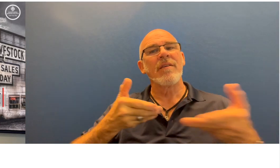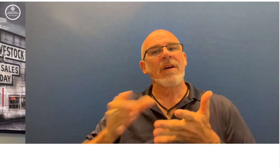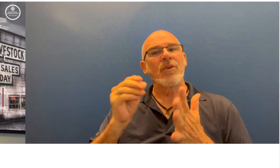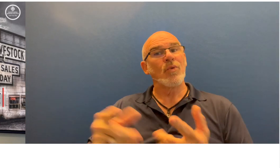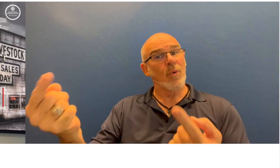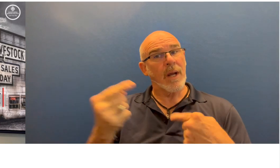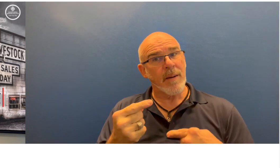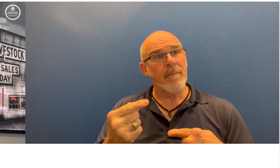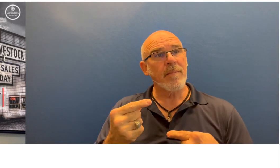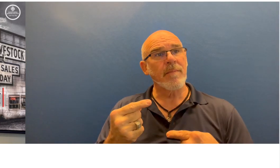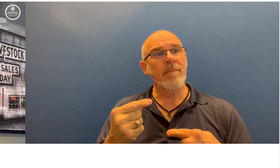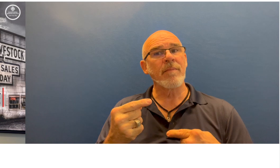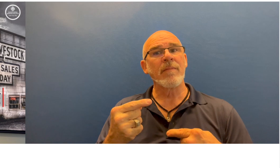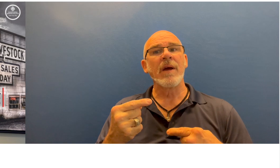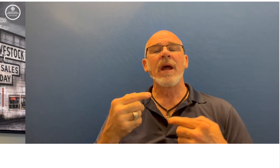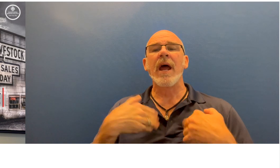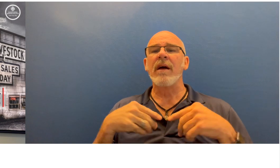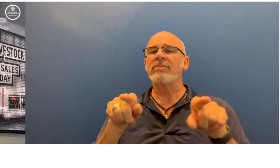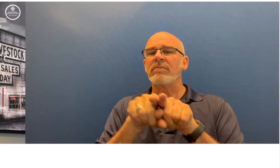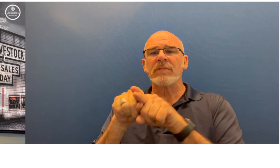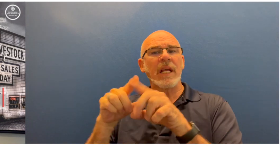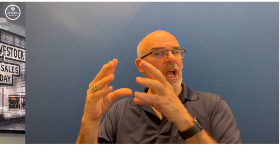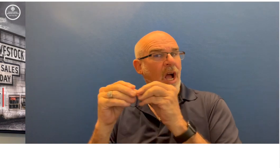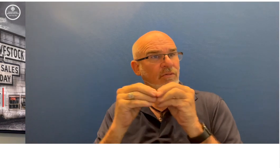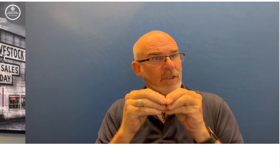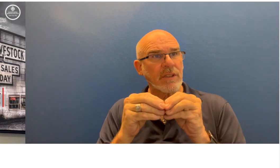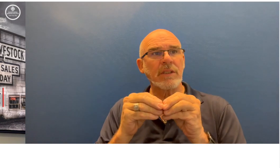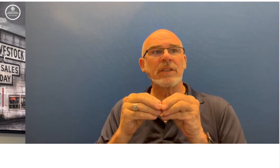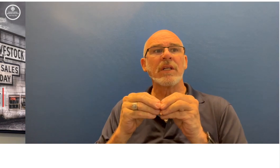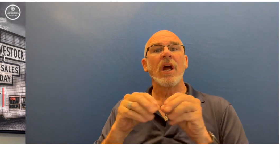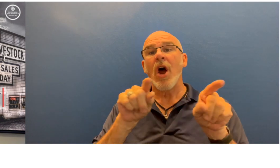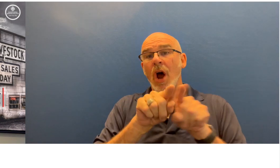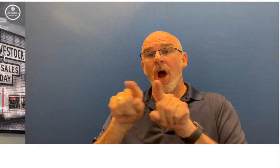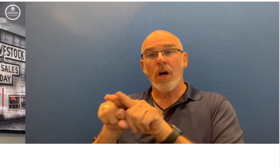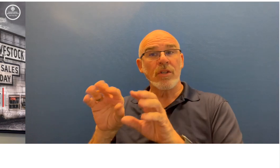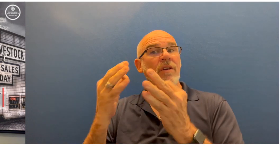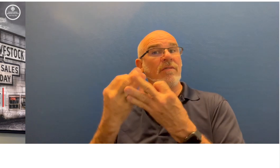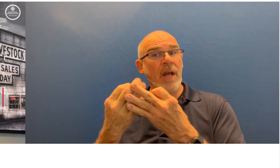in a conference style day, and also their family and supporters,